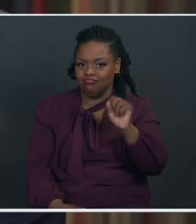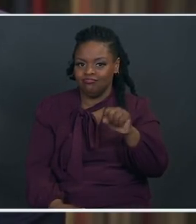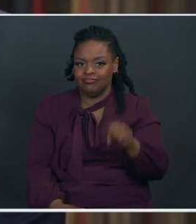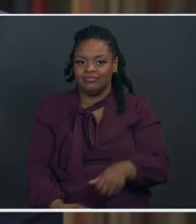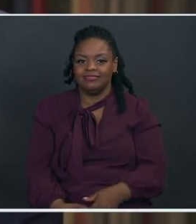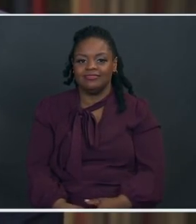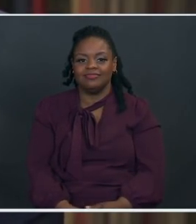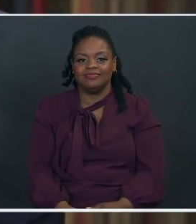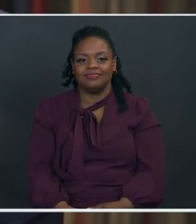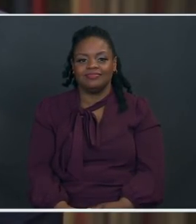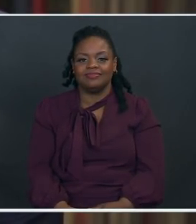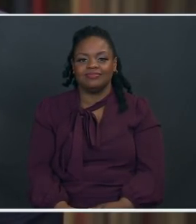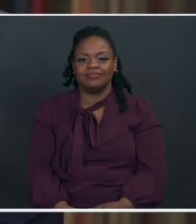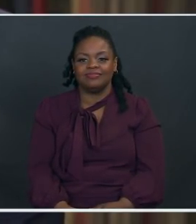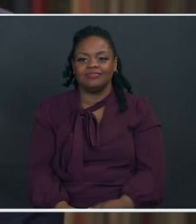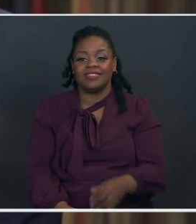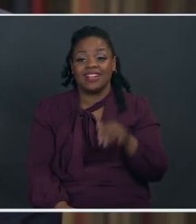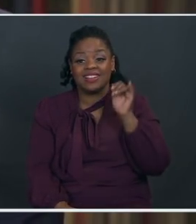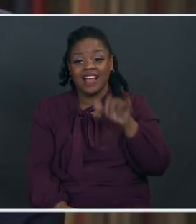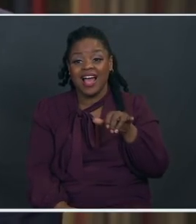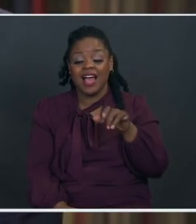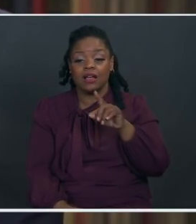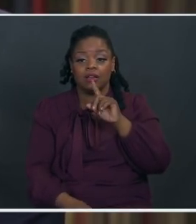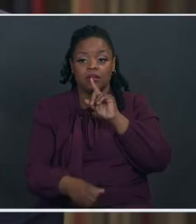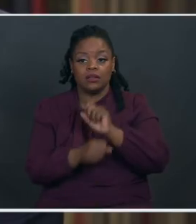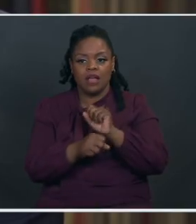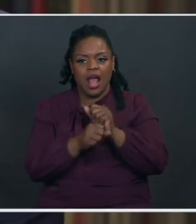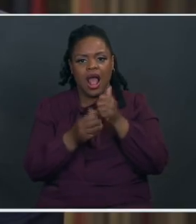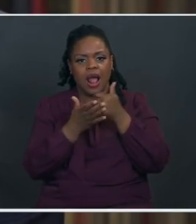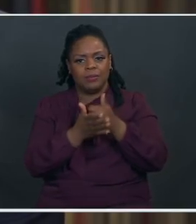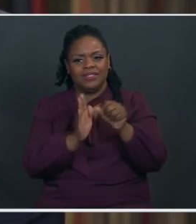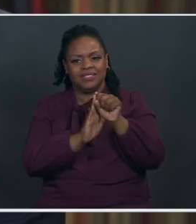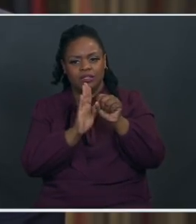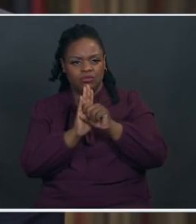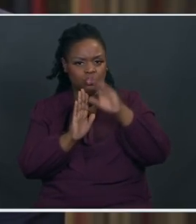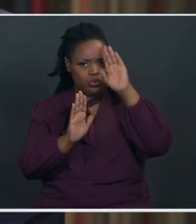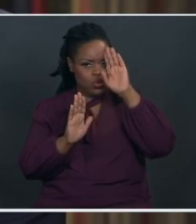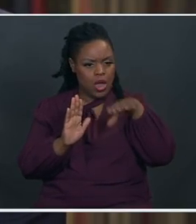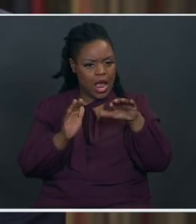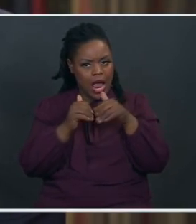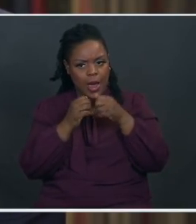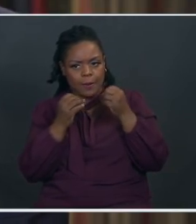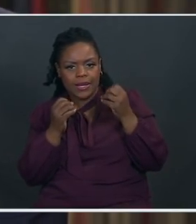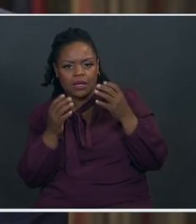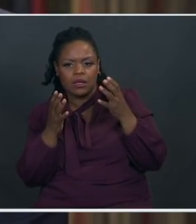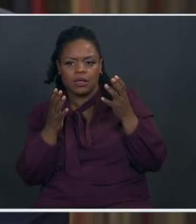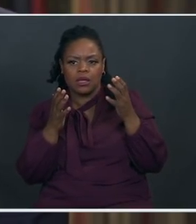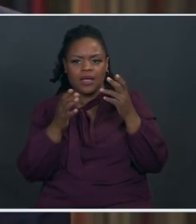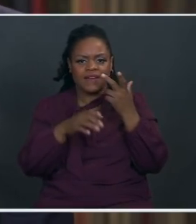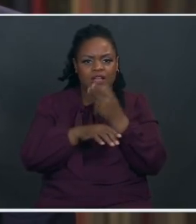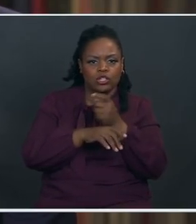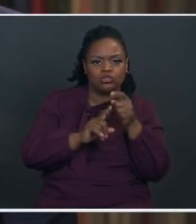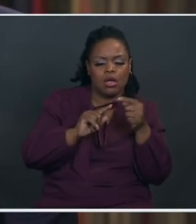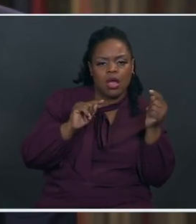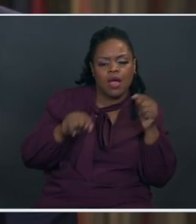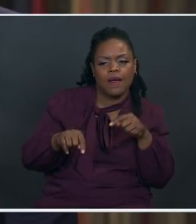that they have lacked to know how many vaccines are coming in so they can make commitments to their partners in states